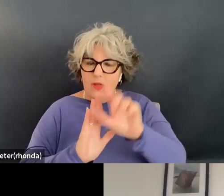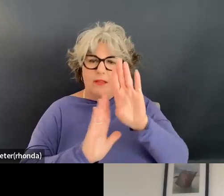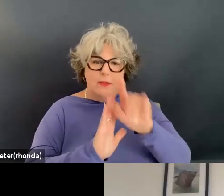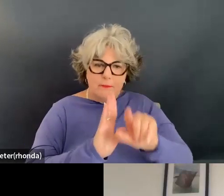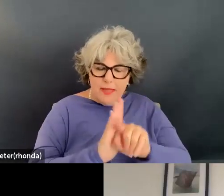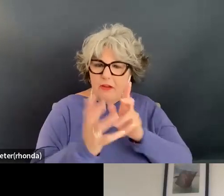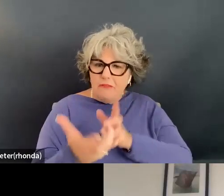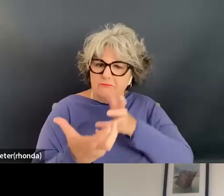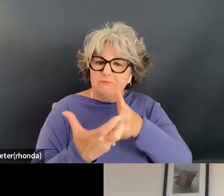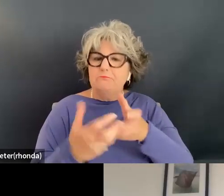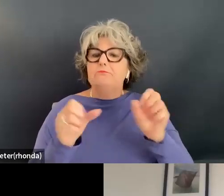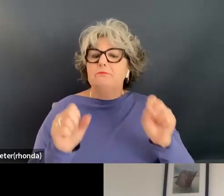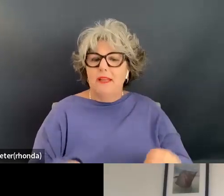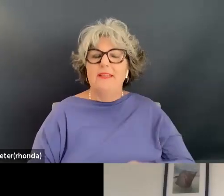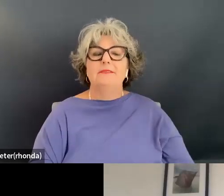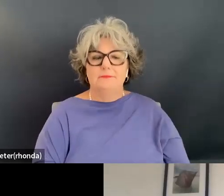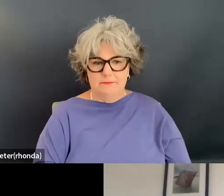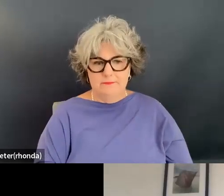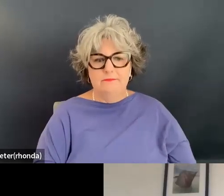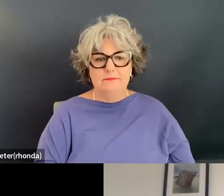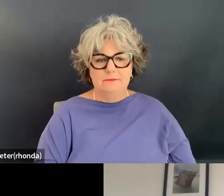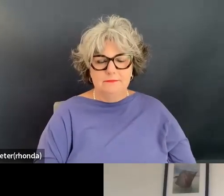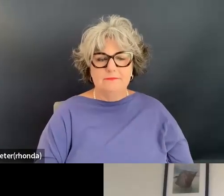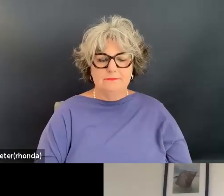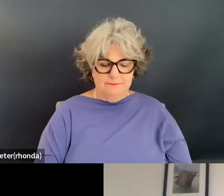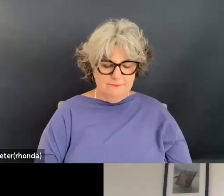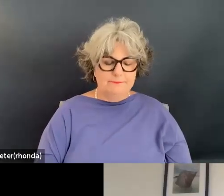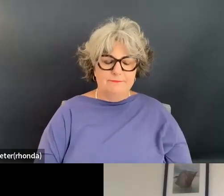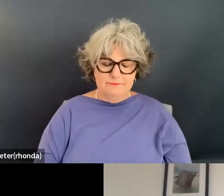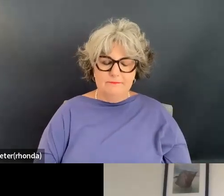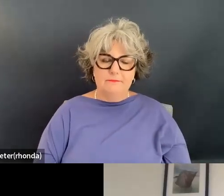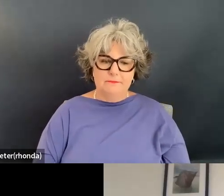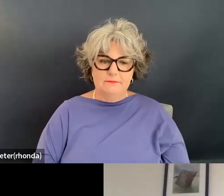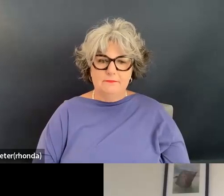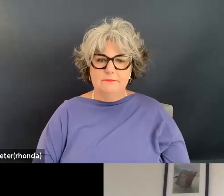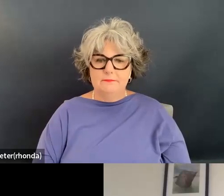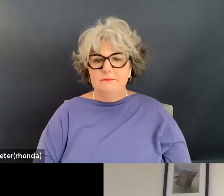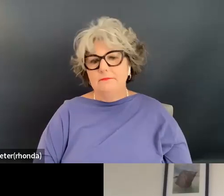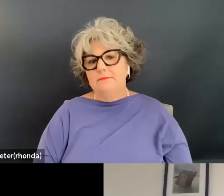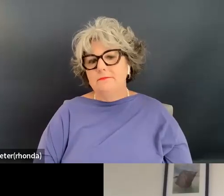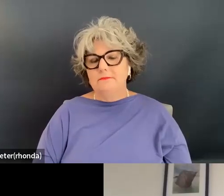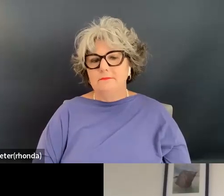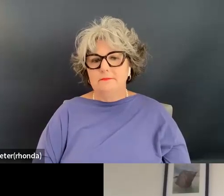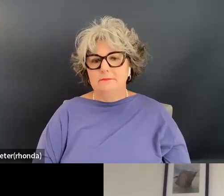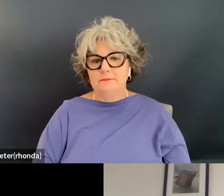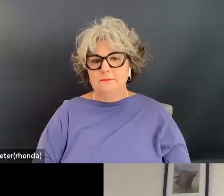Yeah. - Like life, and.. The most important thing is that people would feel